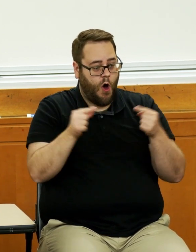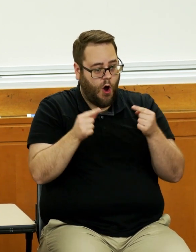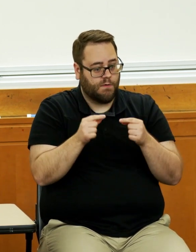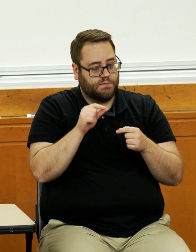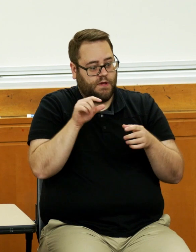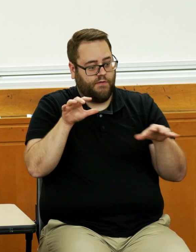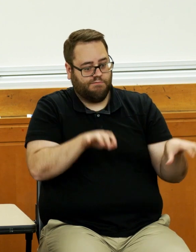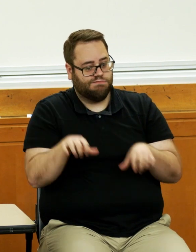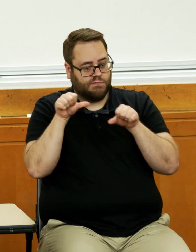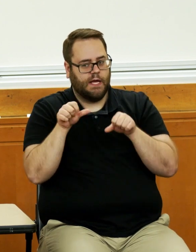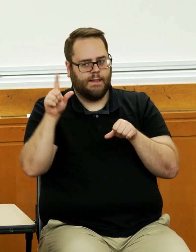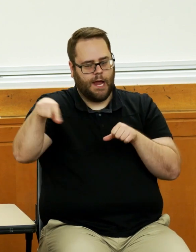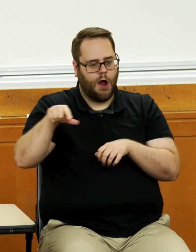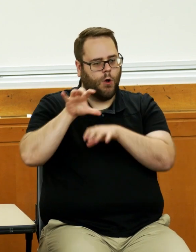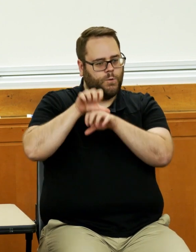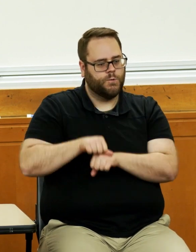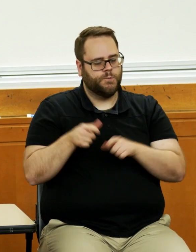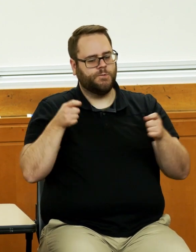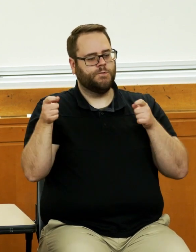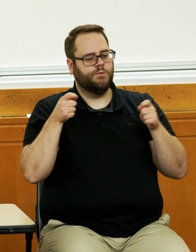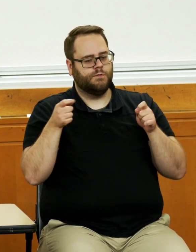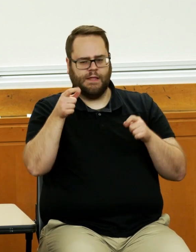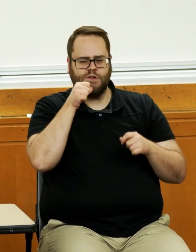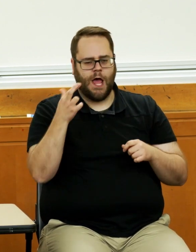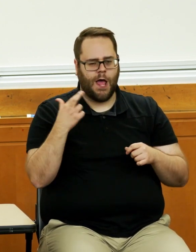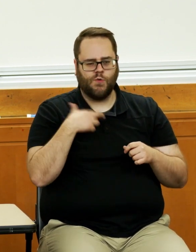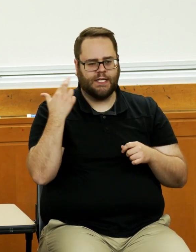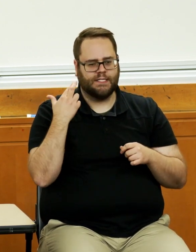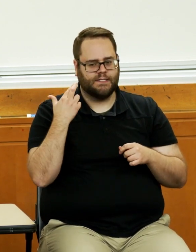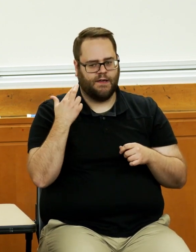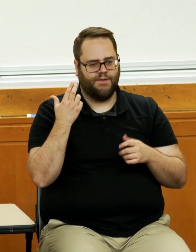to being in control and they're typically not at risk of having things being taken from them.